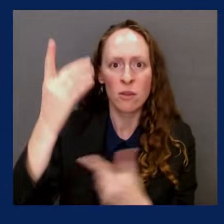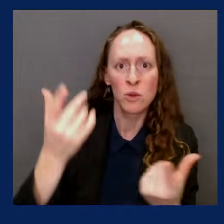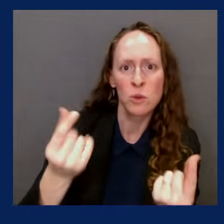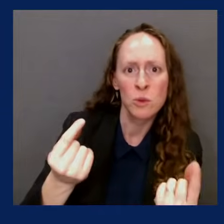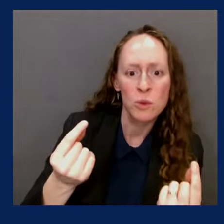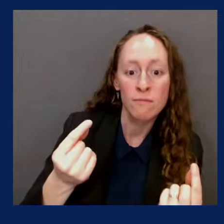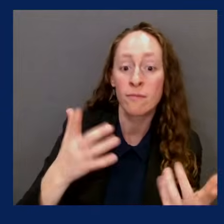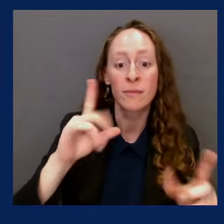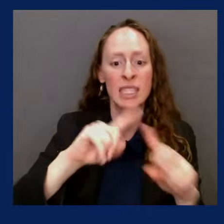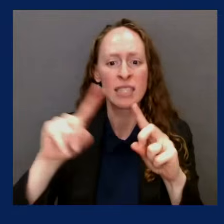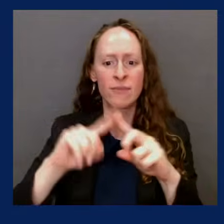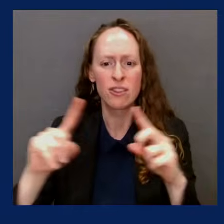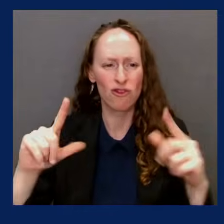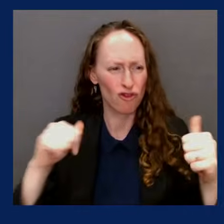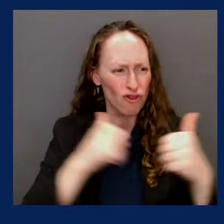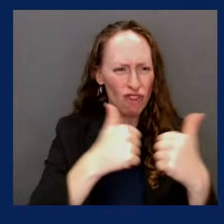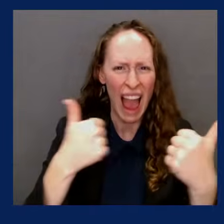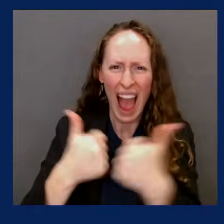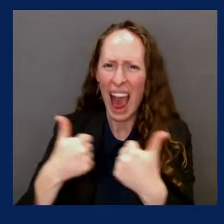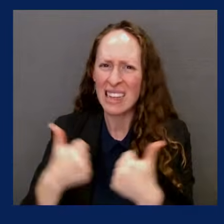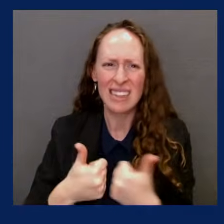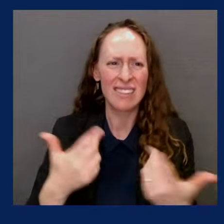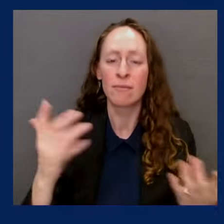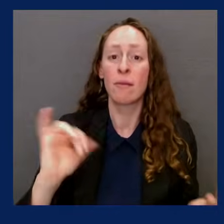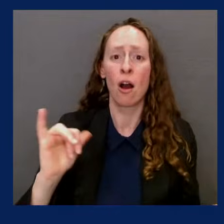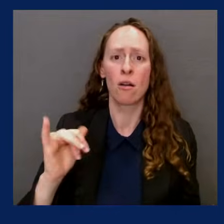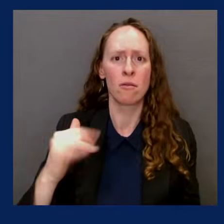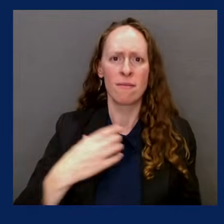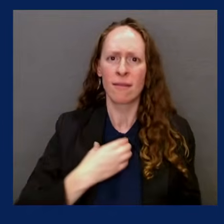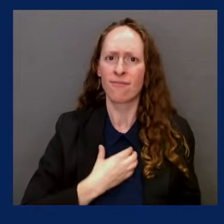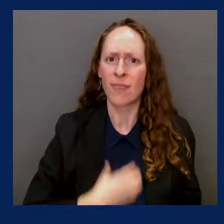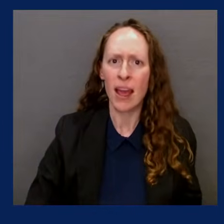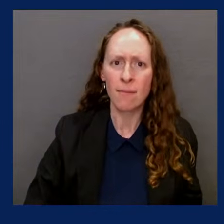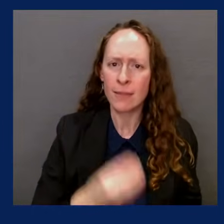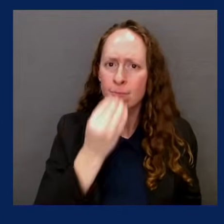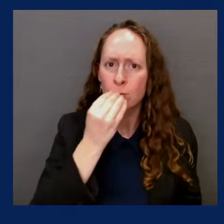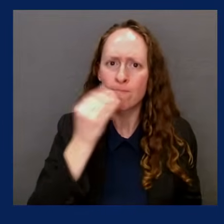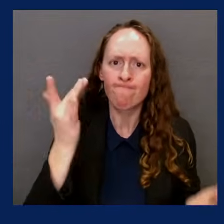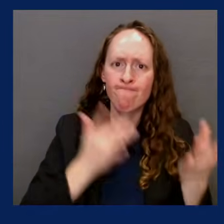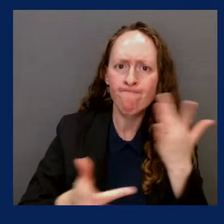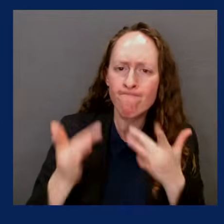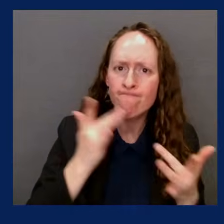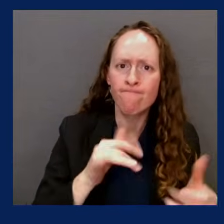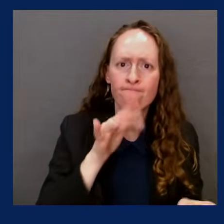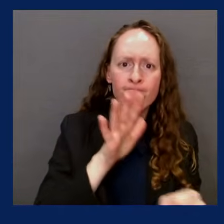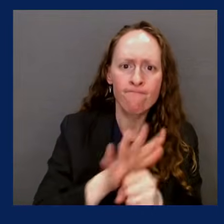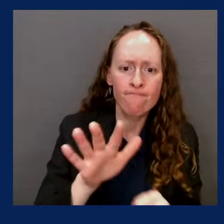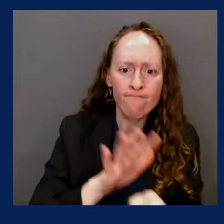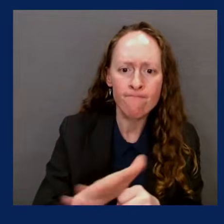and ending cancer as we know it -- as a matter of a fact, both of our wives are over at the cancer institute right now --